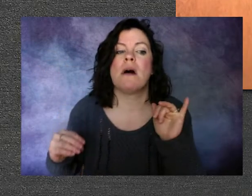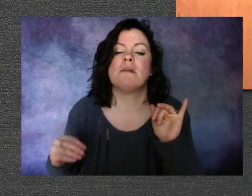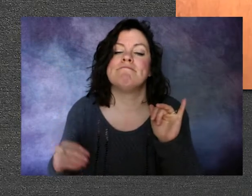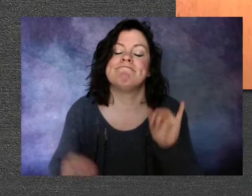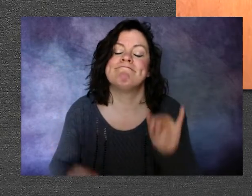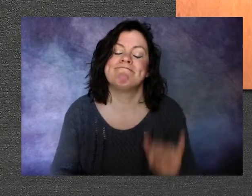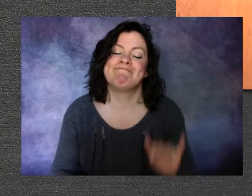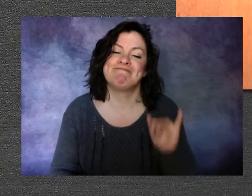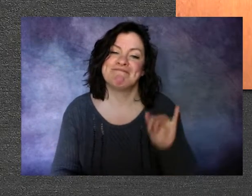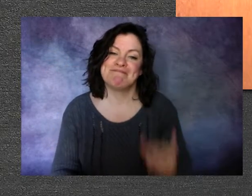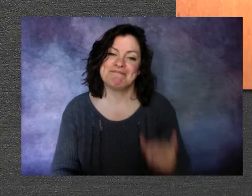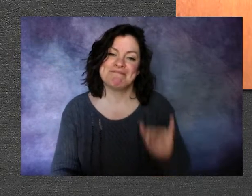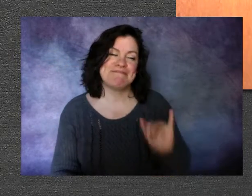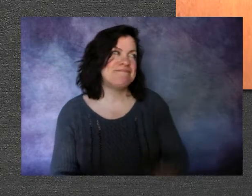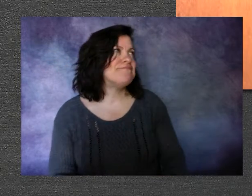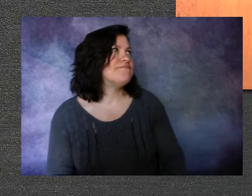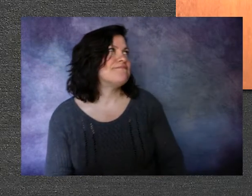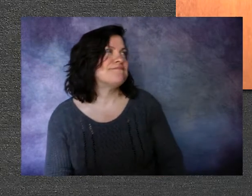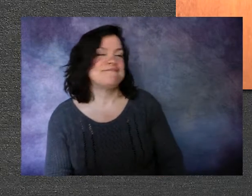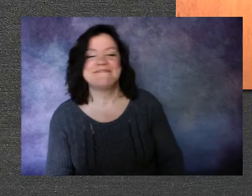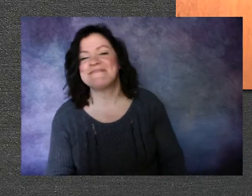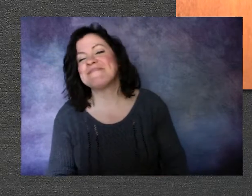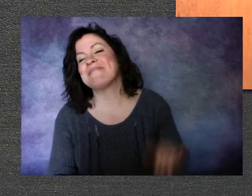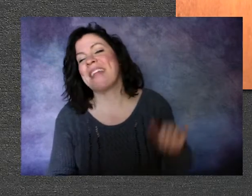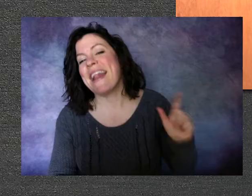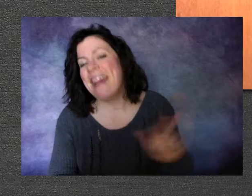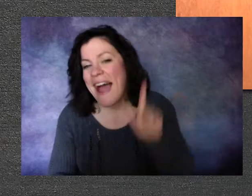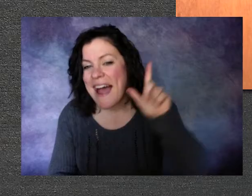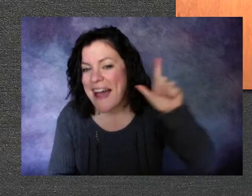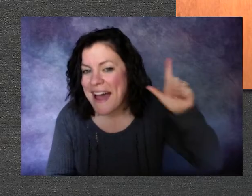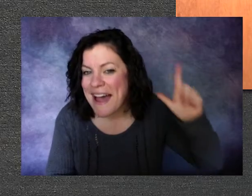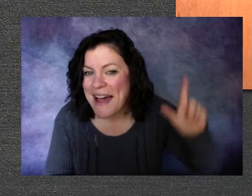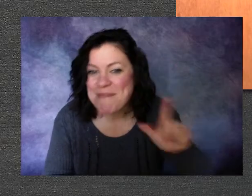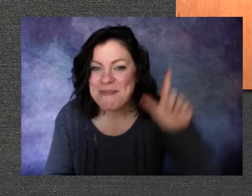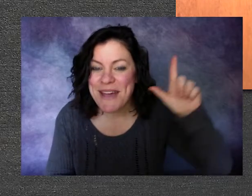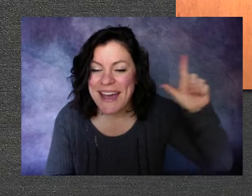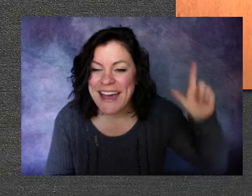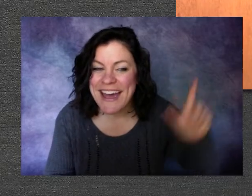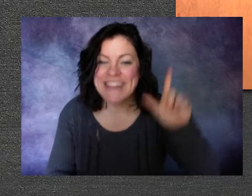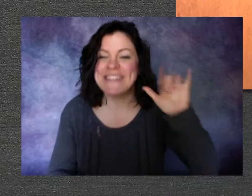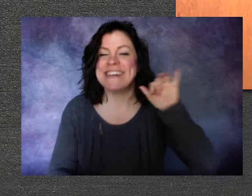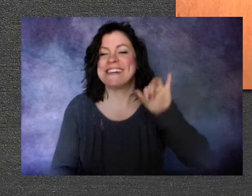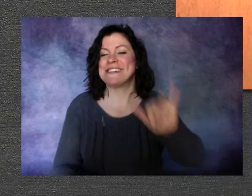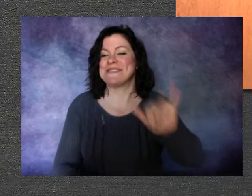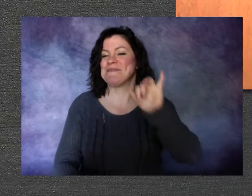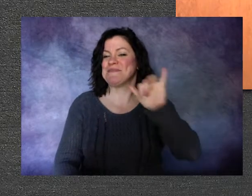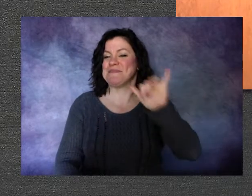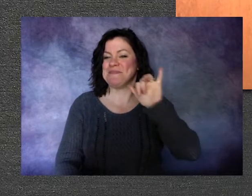Oh, oh my goodness! George is at the library!